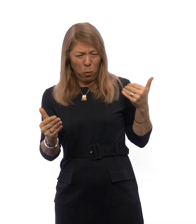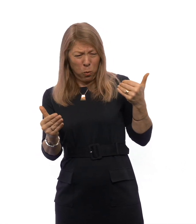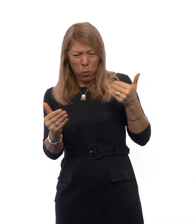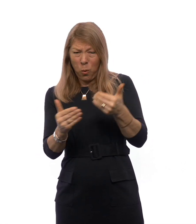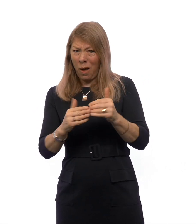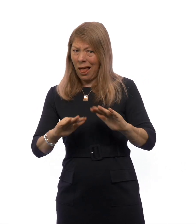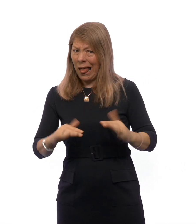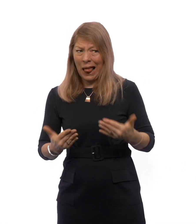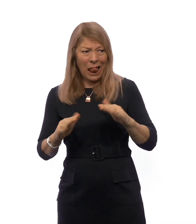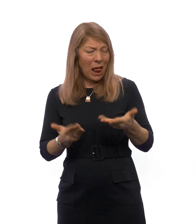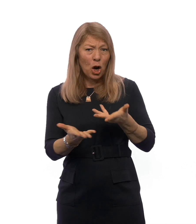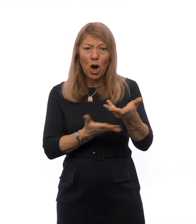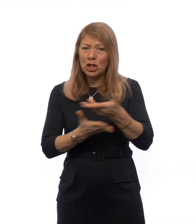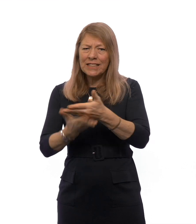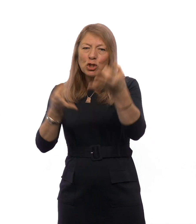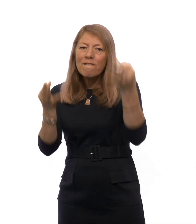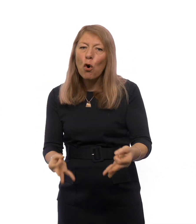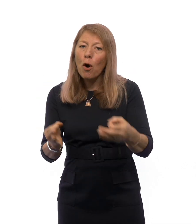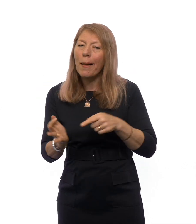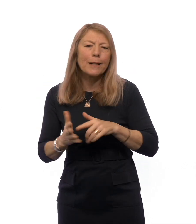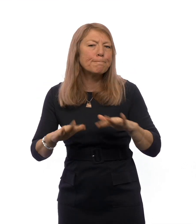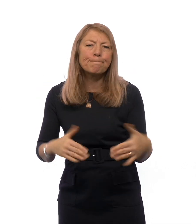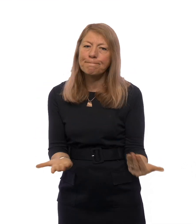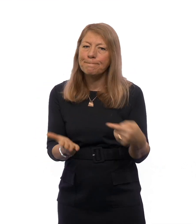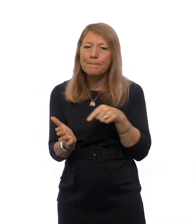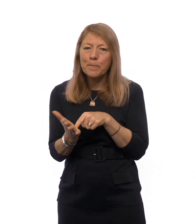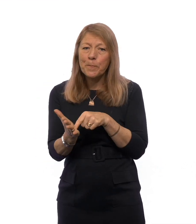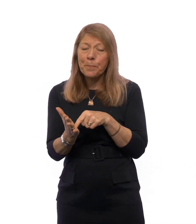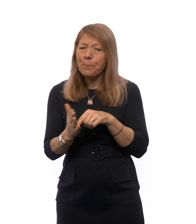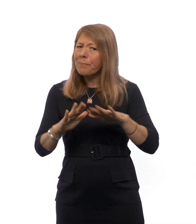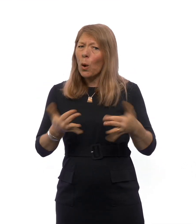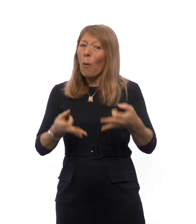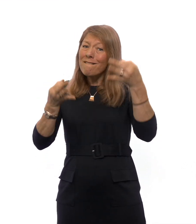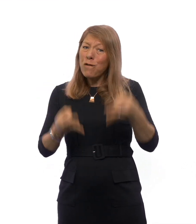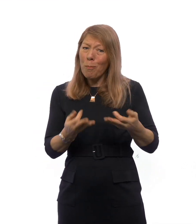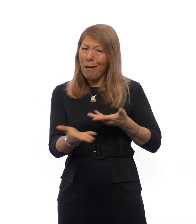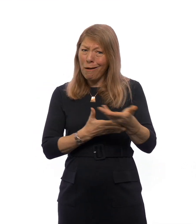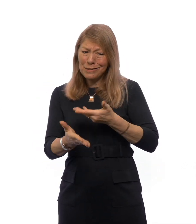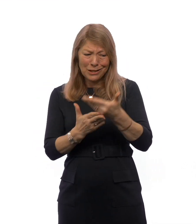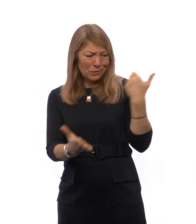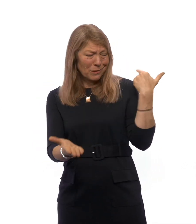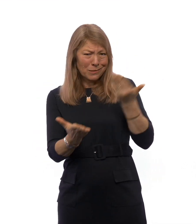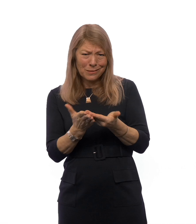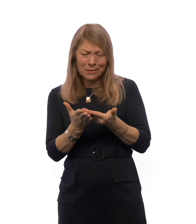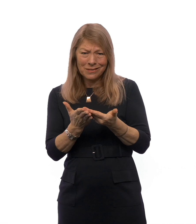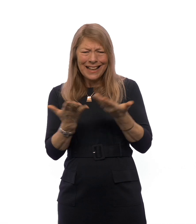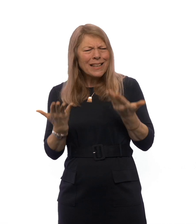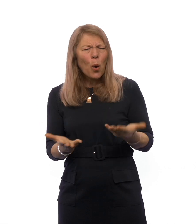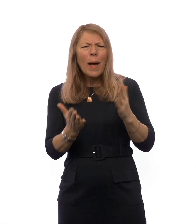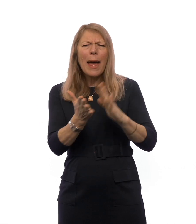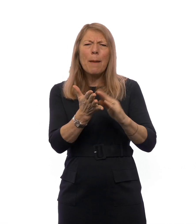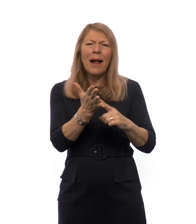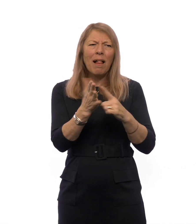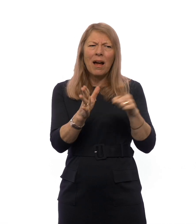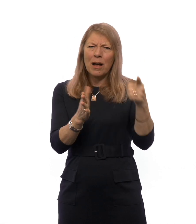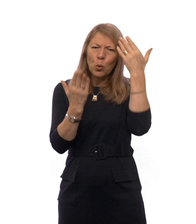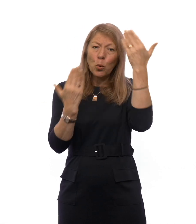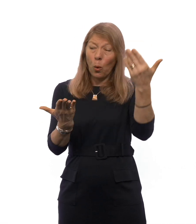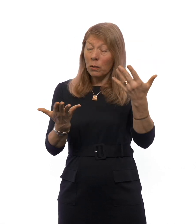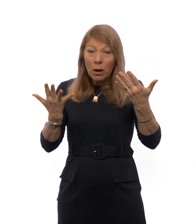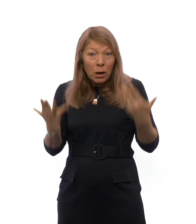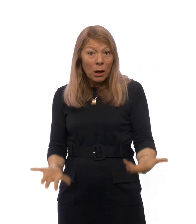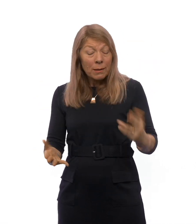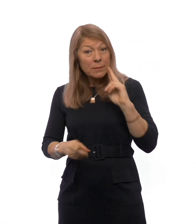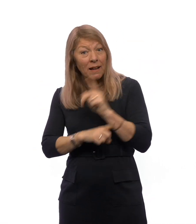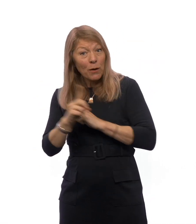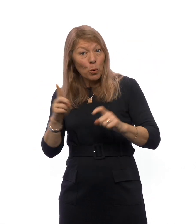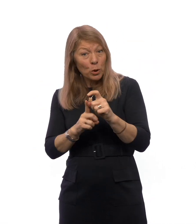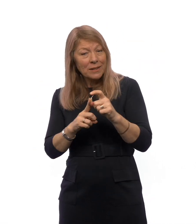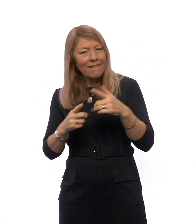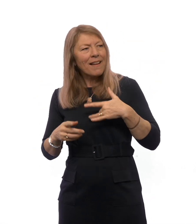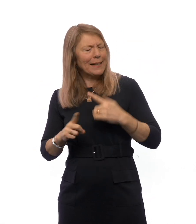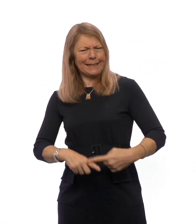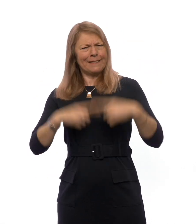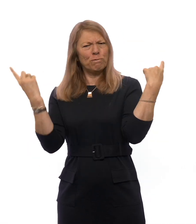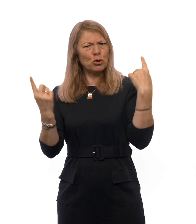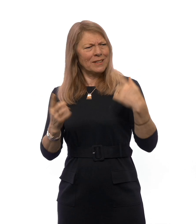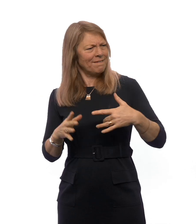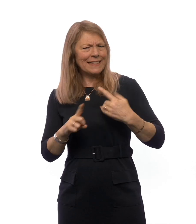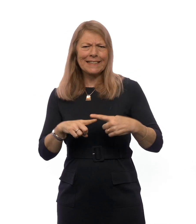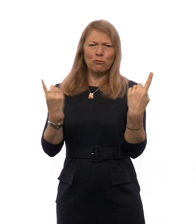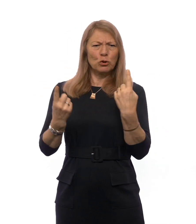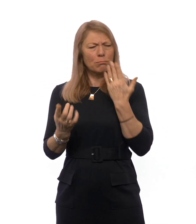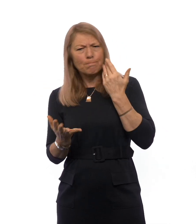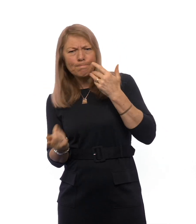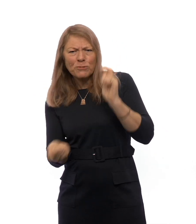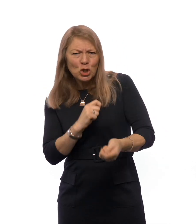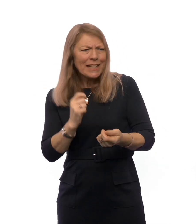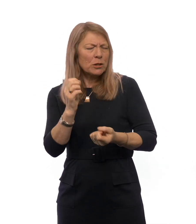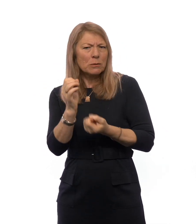to address recent developments or concerns from the deaf community.